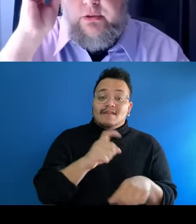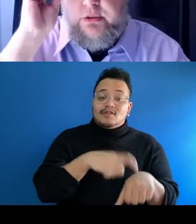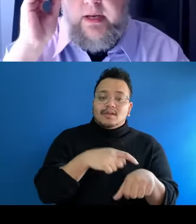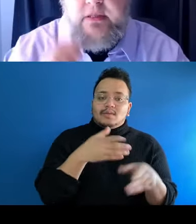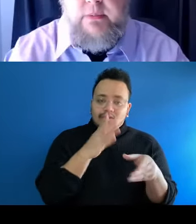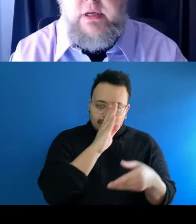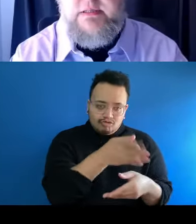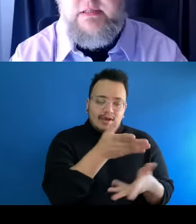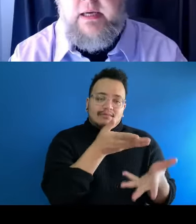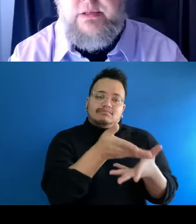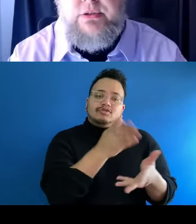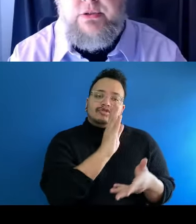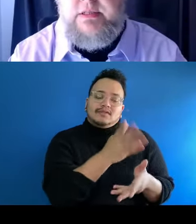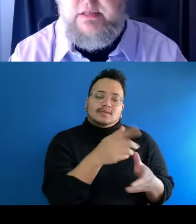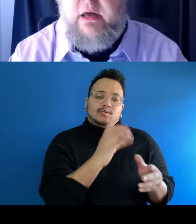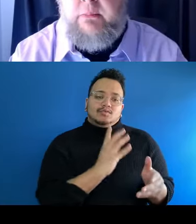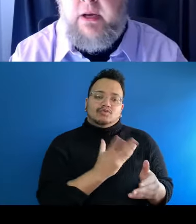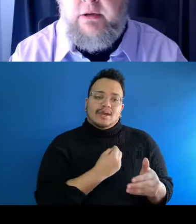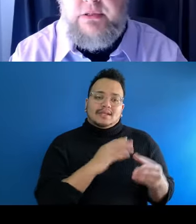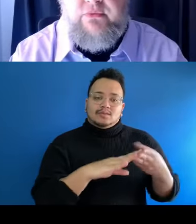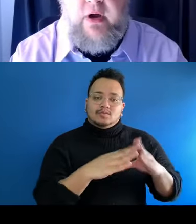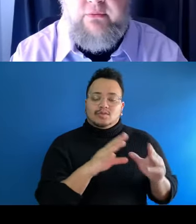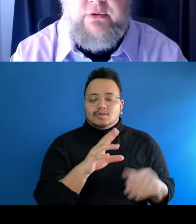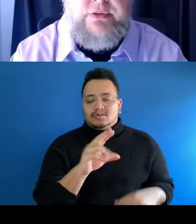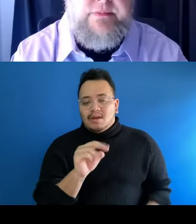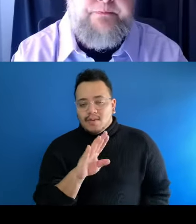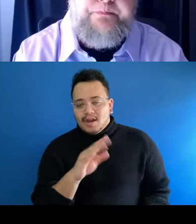to trans communities and to trans and nonbinary survivors.